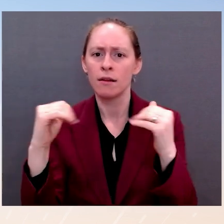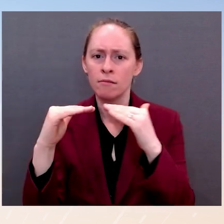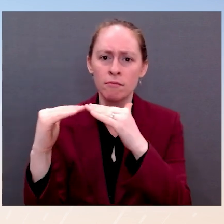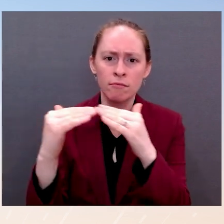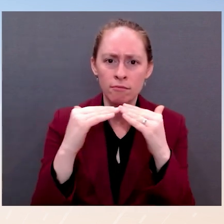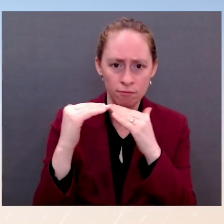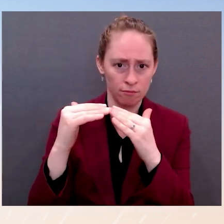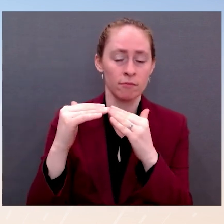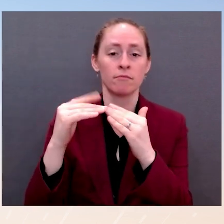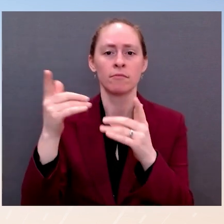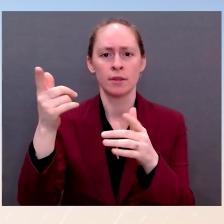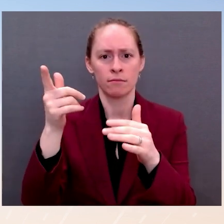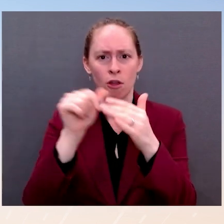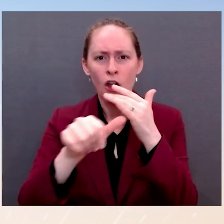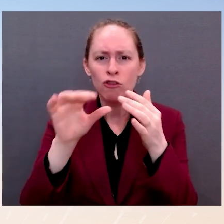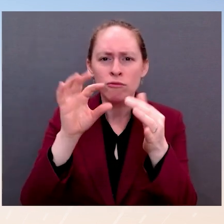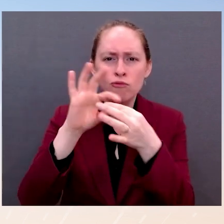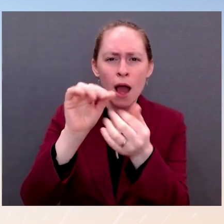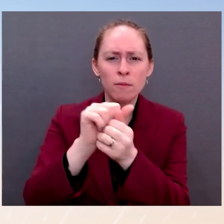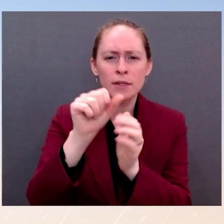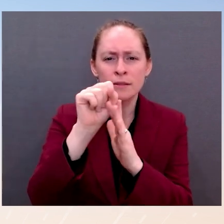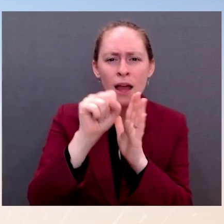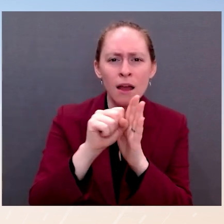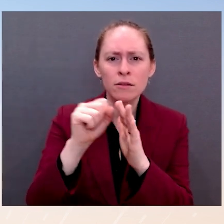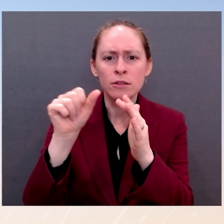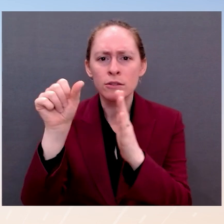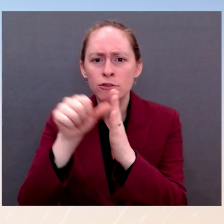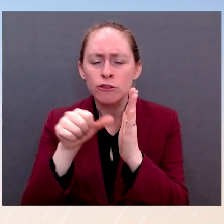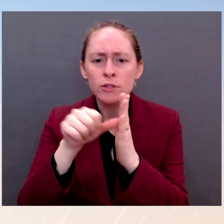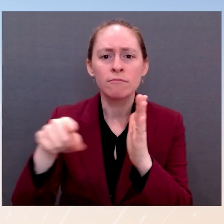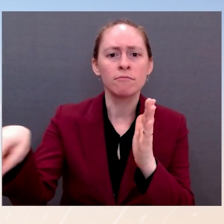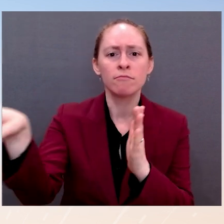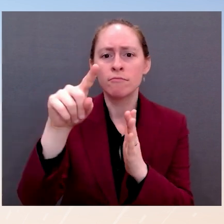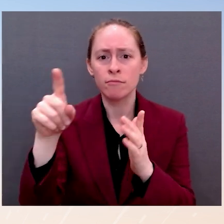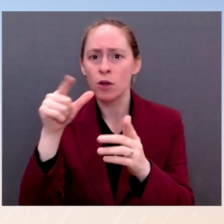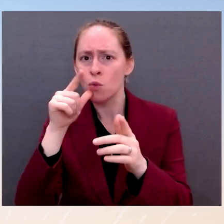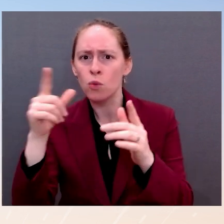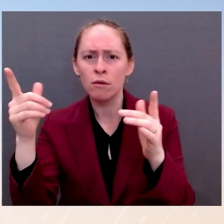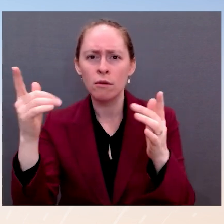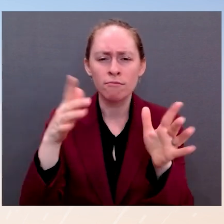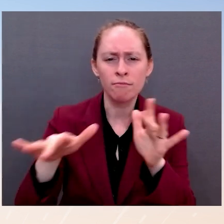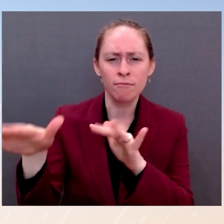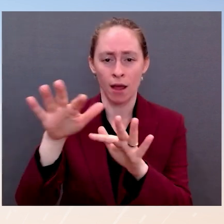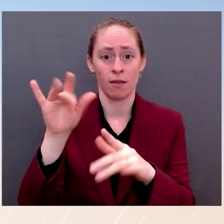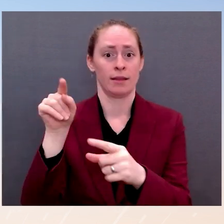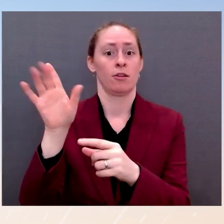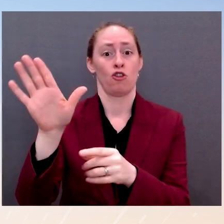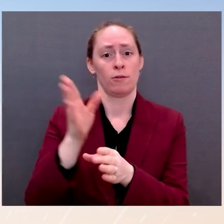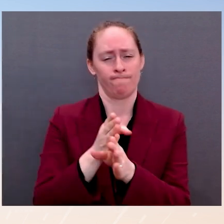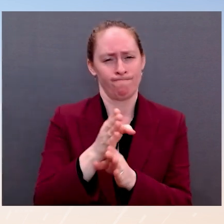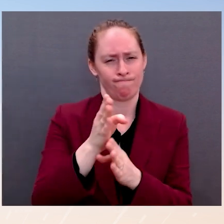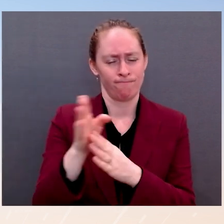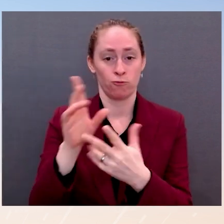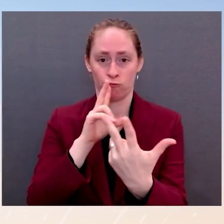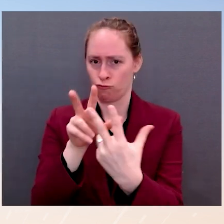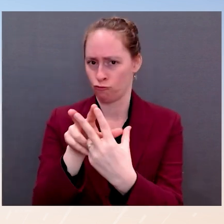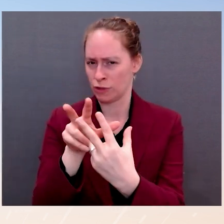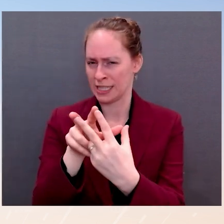in the Department of Surgery. She holds many academic appointments, but her career has been focused in three areas,